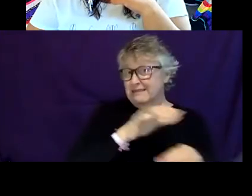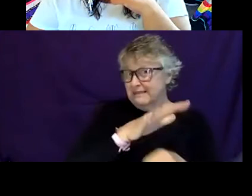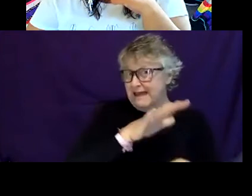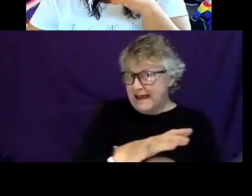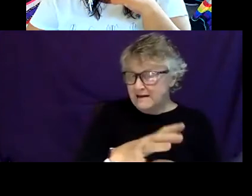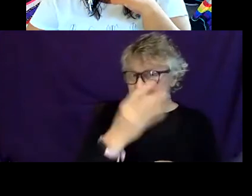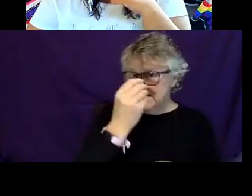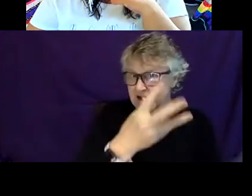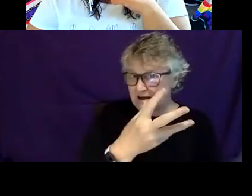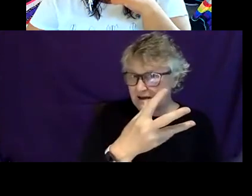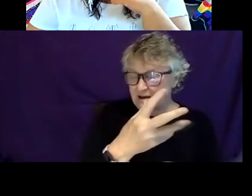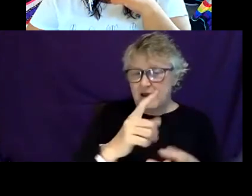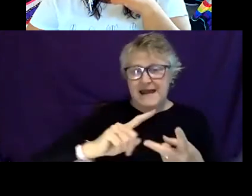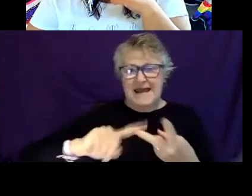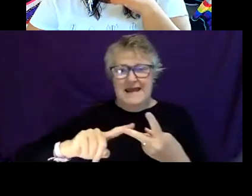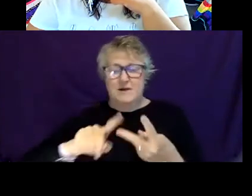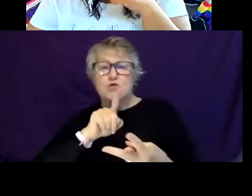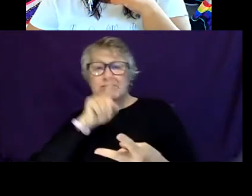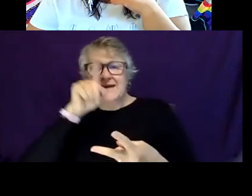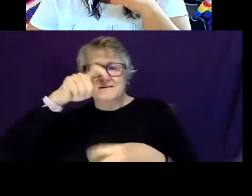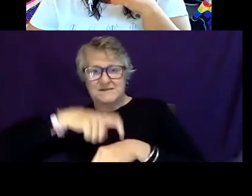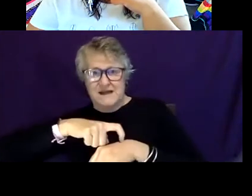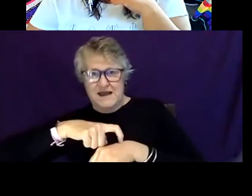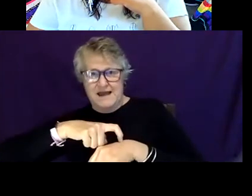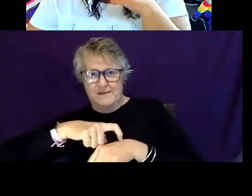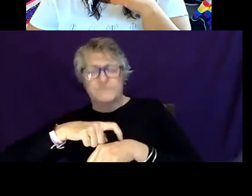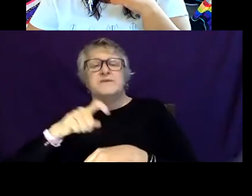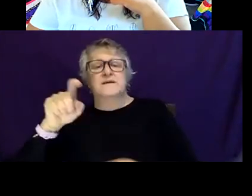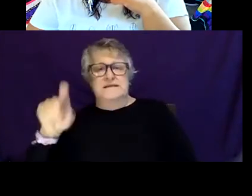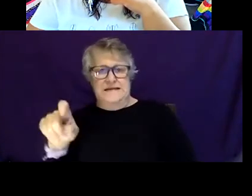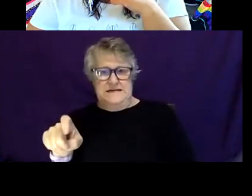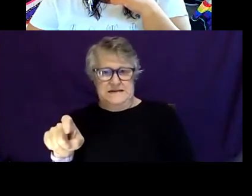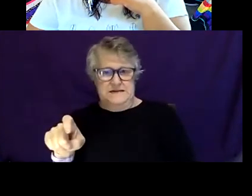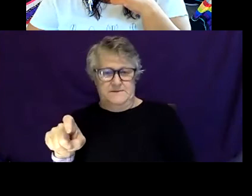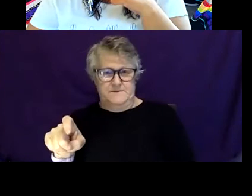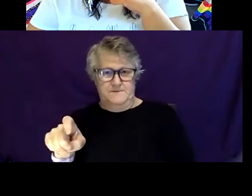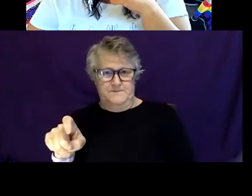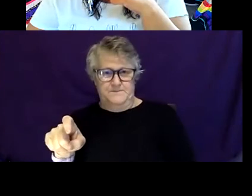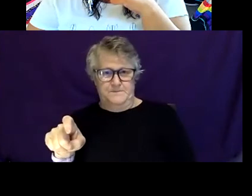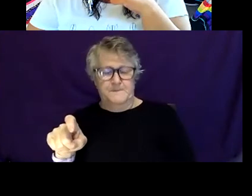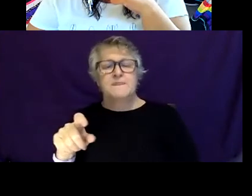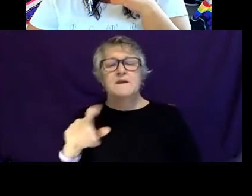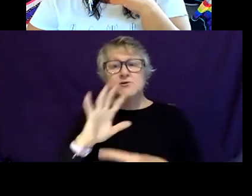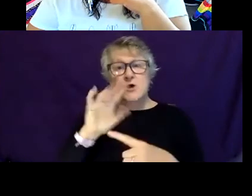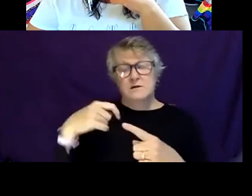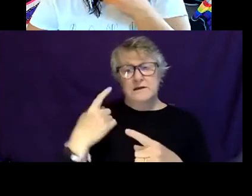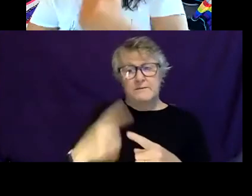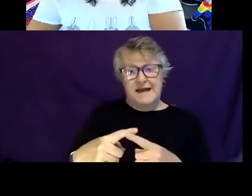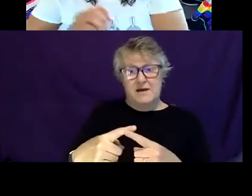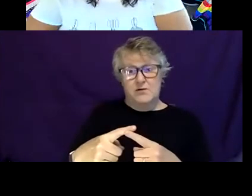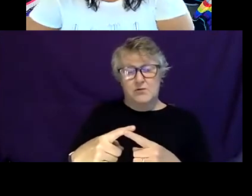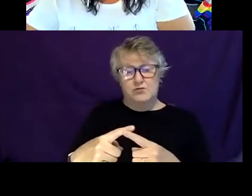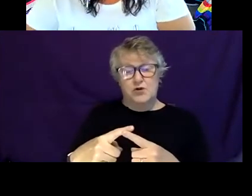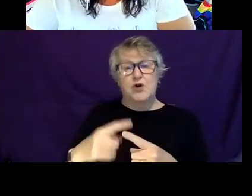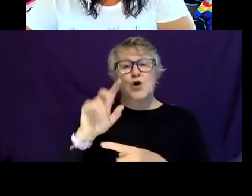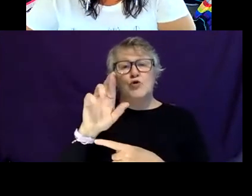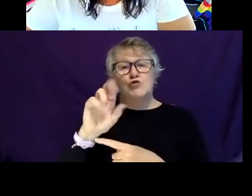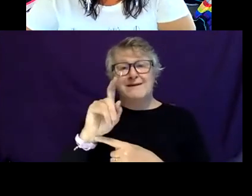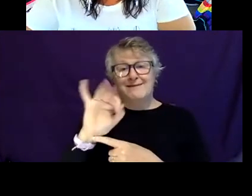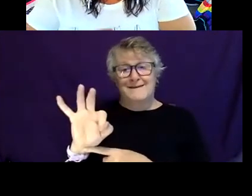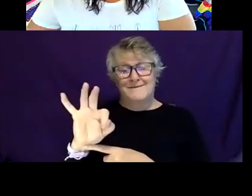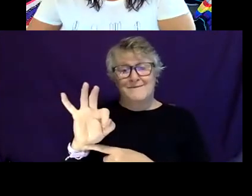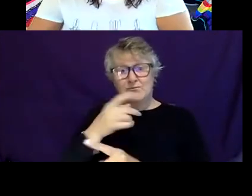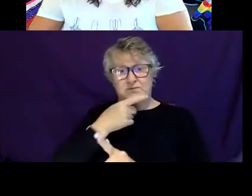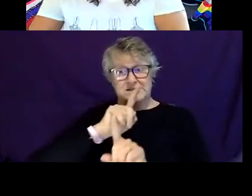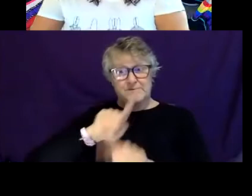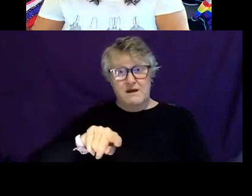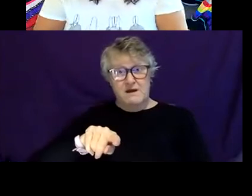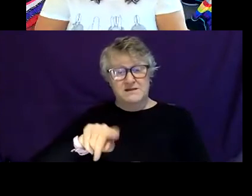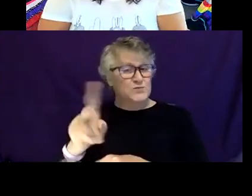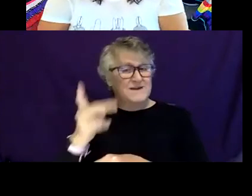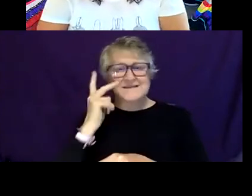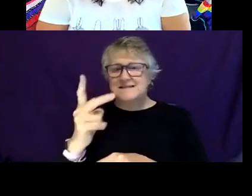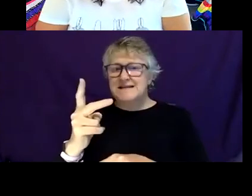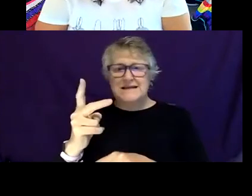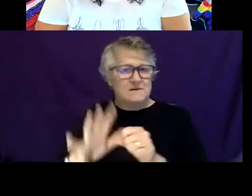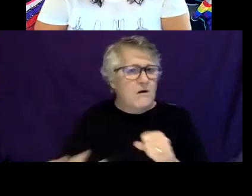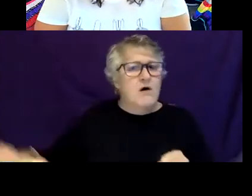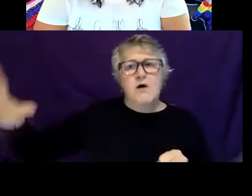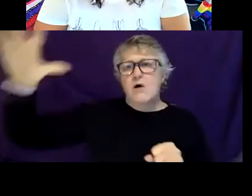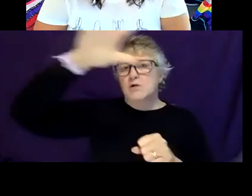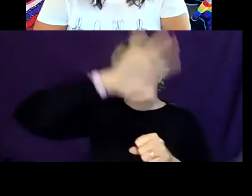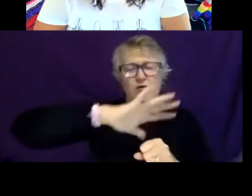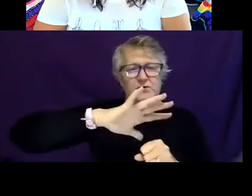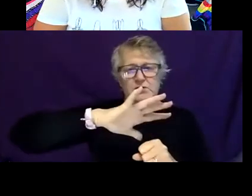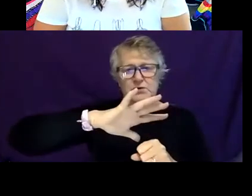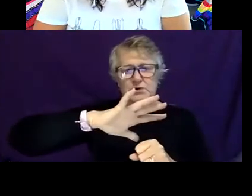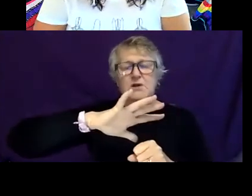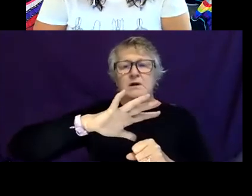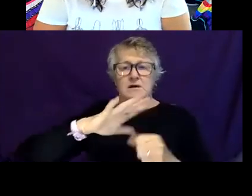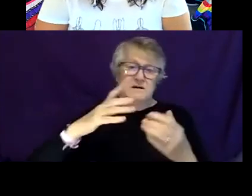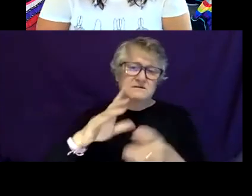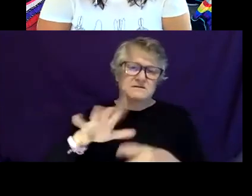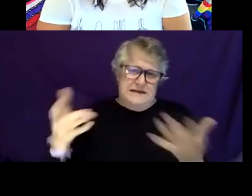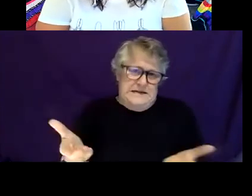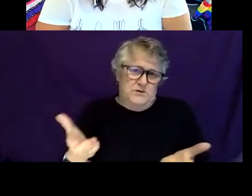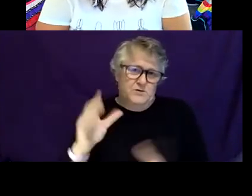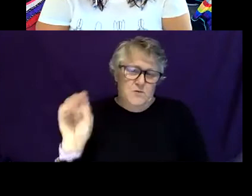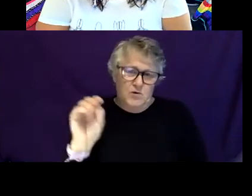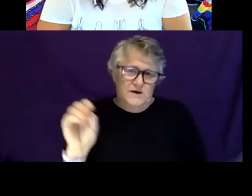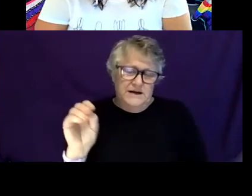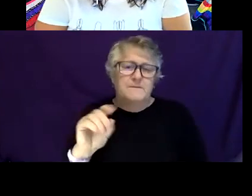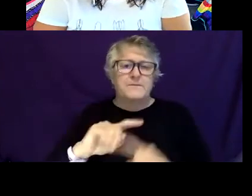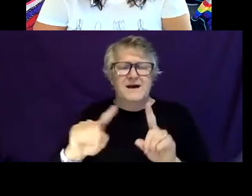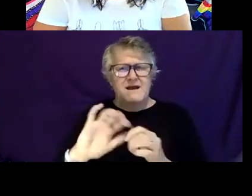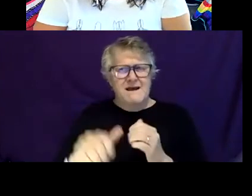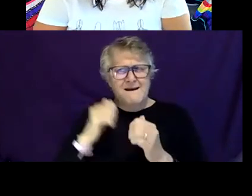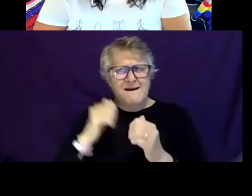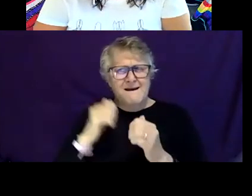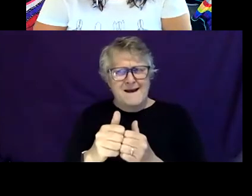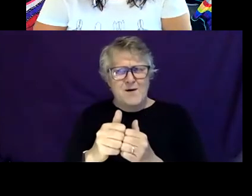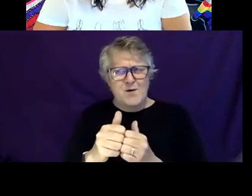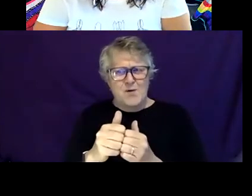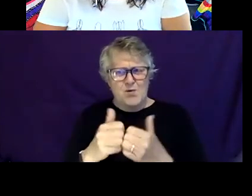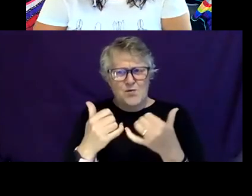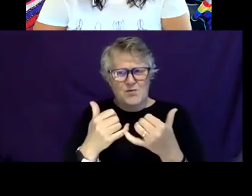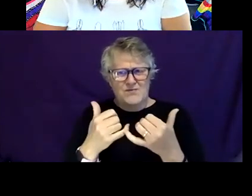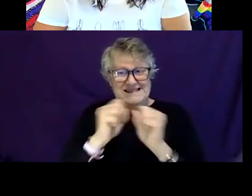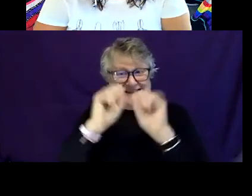Specifically, that could be how a lack of data what has upheld inequitable relief responses in the impact of COVID-19 on BIPOC communities, everywhere but specifically here in Oregon, and how existing systems if continuously failed BIPOC folks and